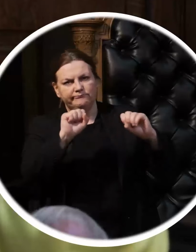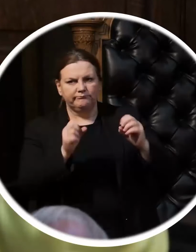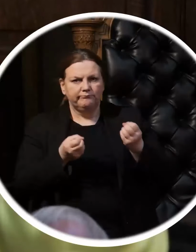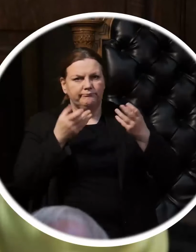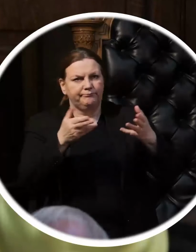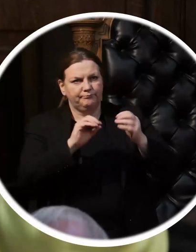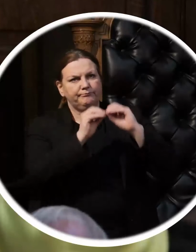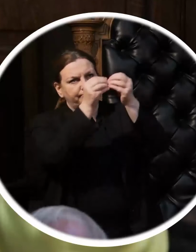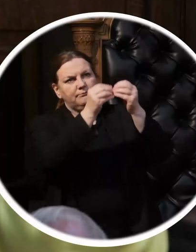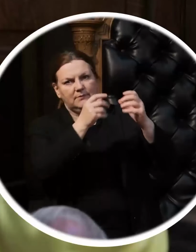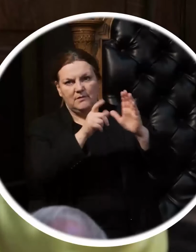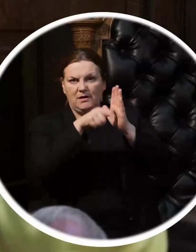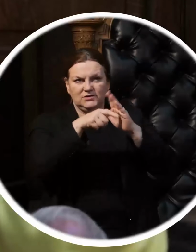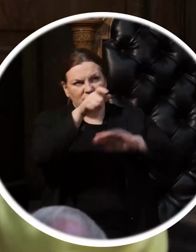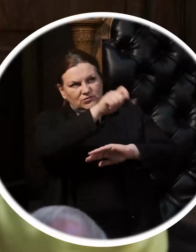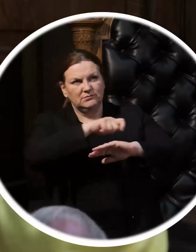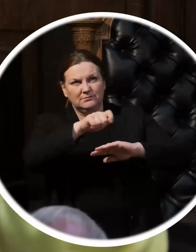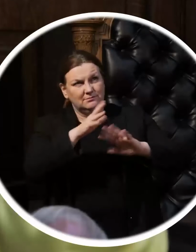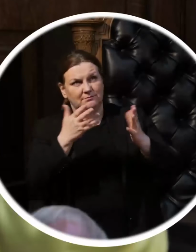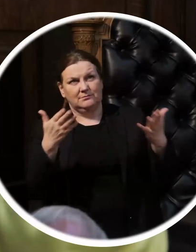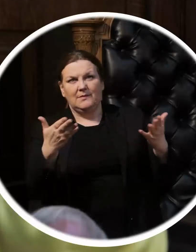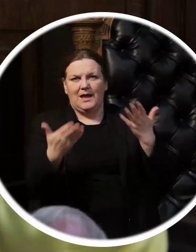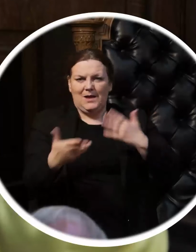and the way in which architectural processes work.